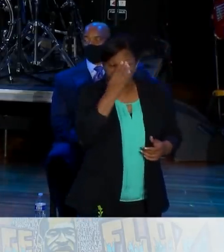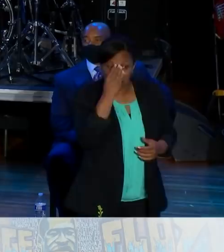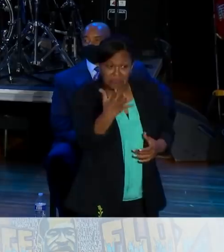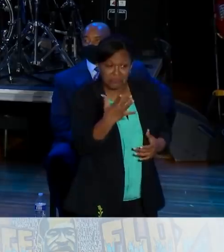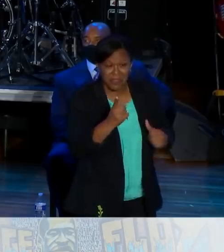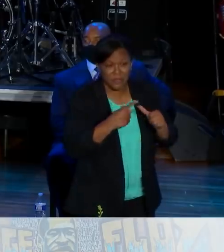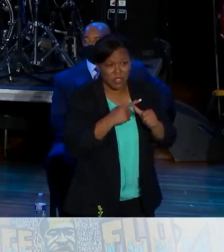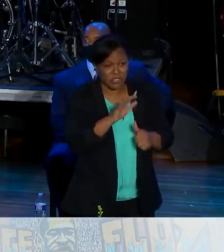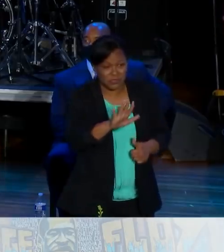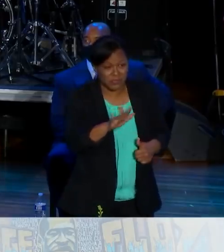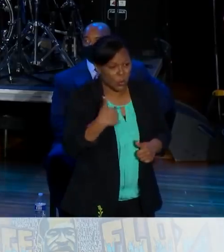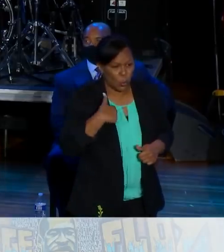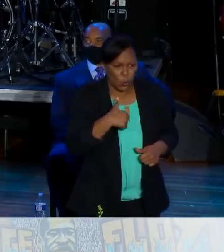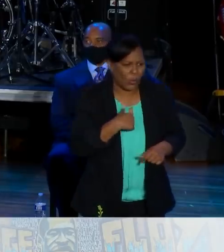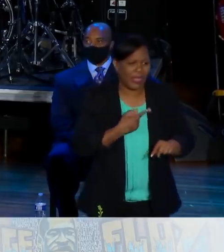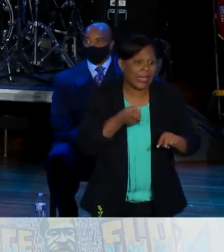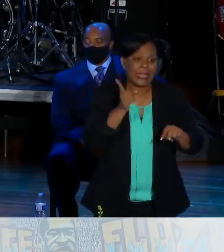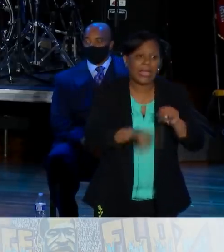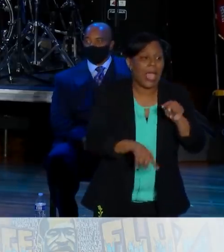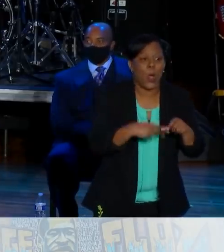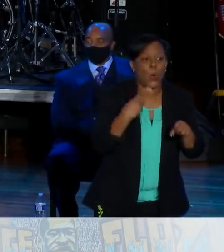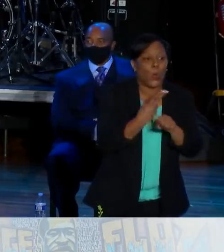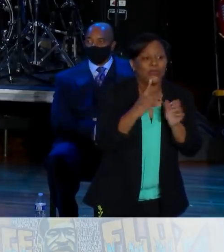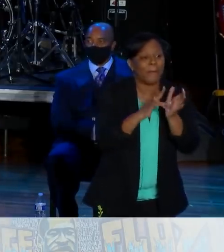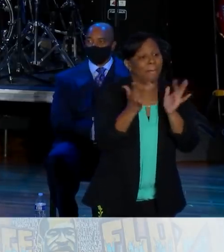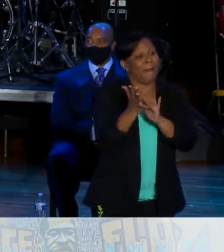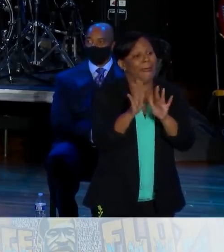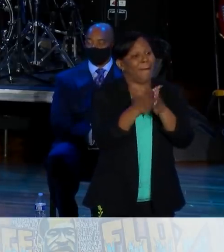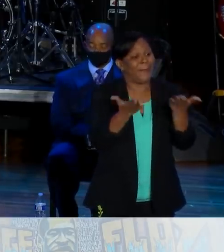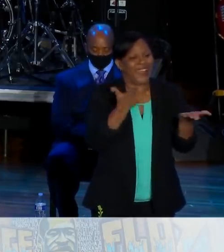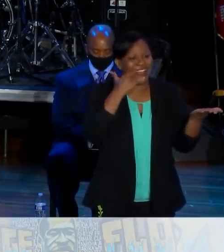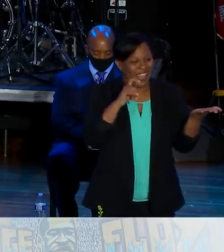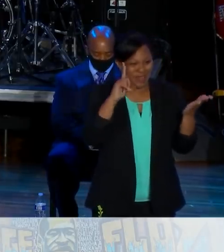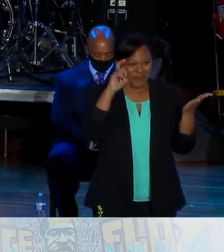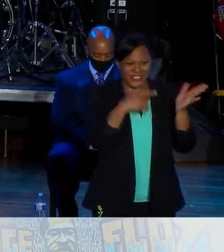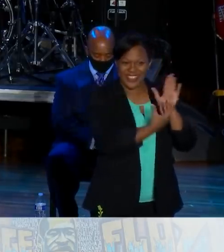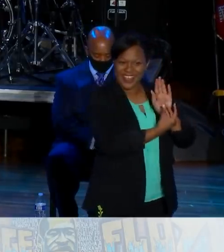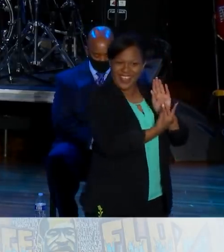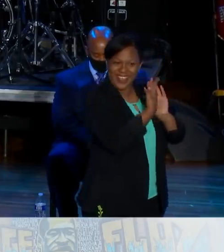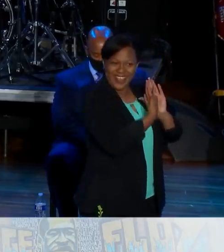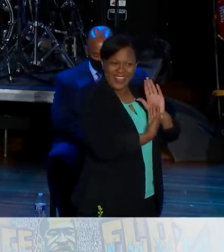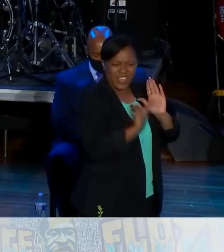YOU NEED TO KNOW WHAT TIME IT IS. FIRST OF ALL, WE CANNOT USE